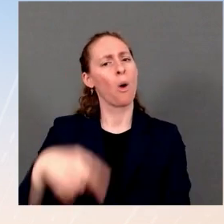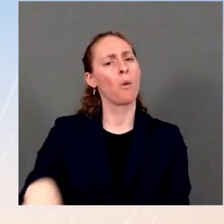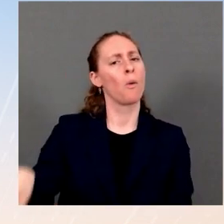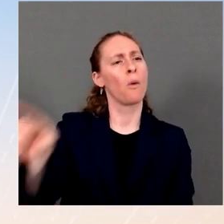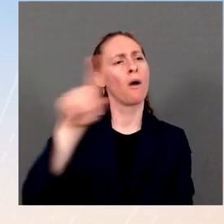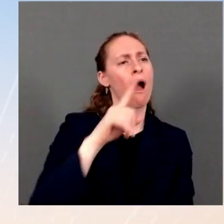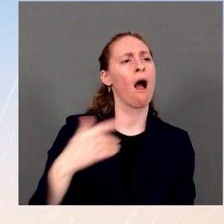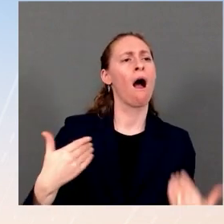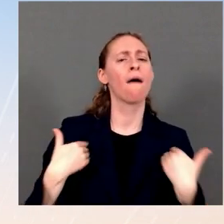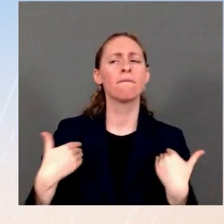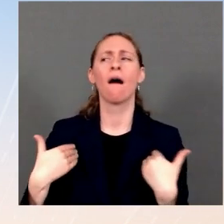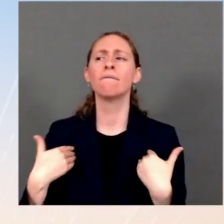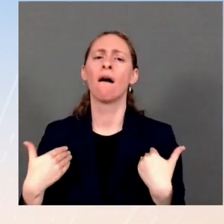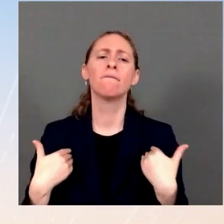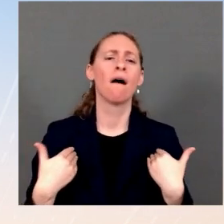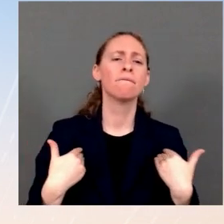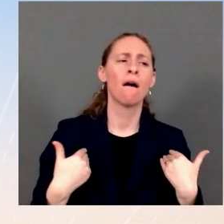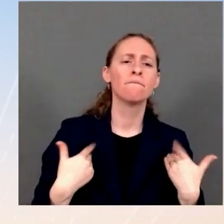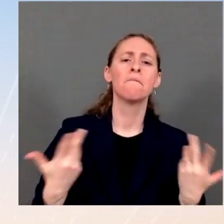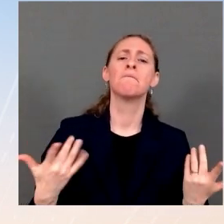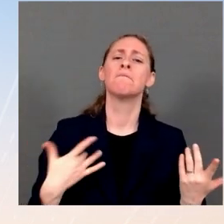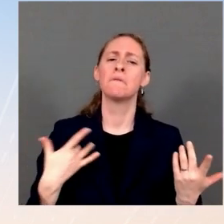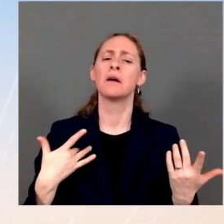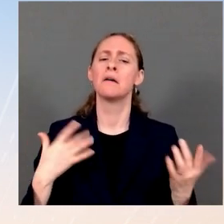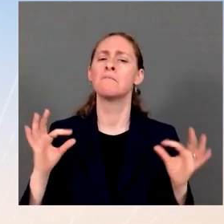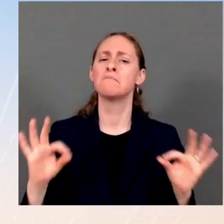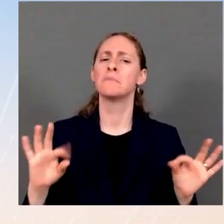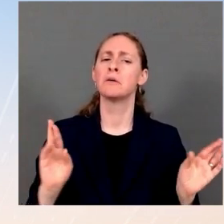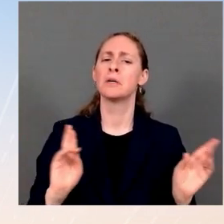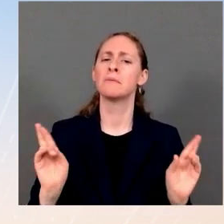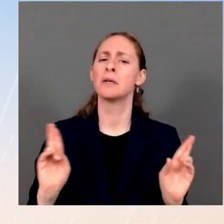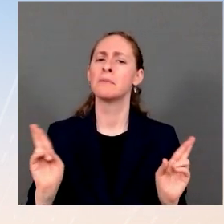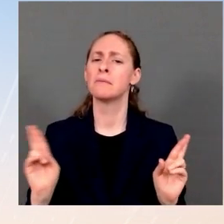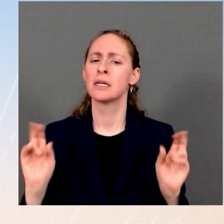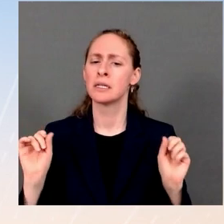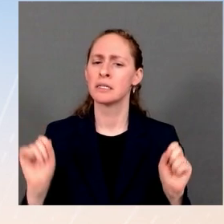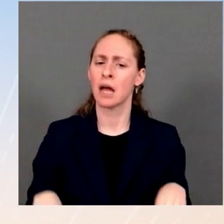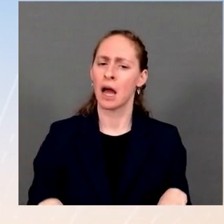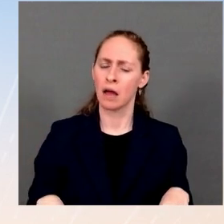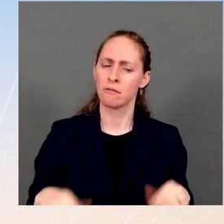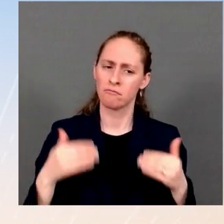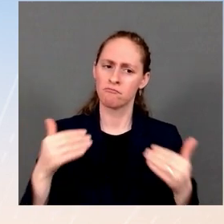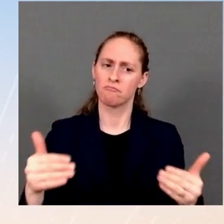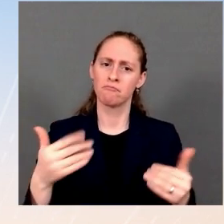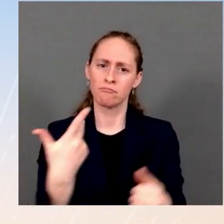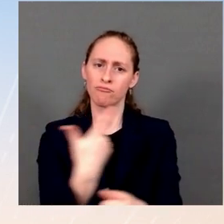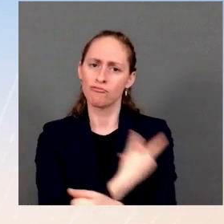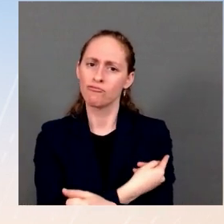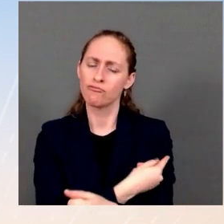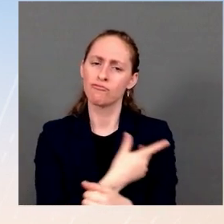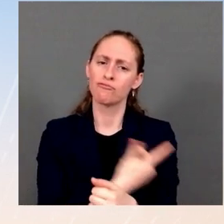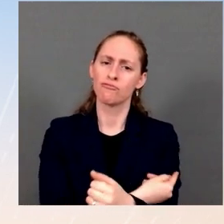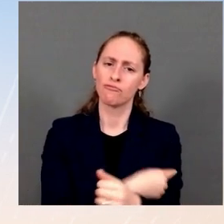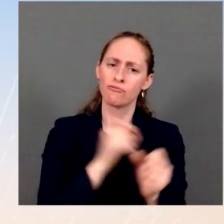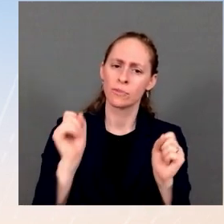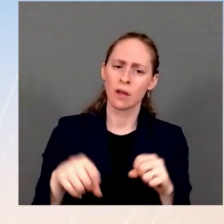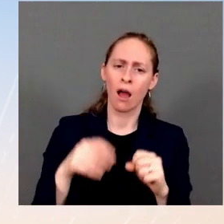So, it's important. We got to make sure that we take care of our seniors, our most vulnerable. So, that is what we know. We listen to the science.